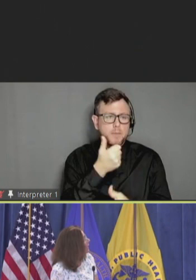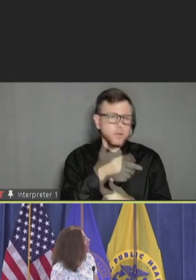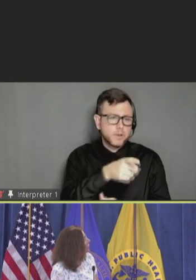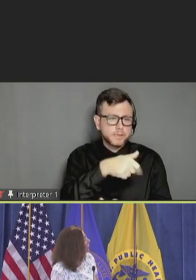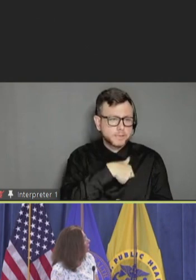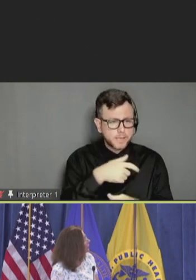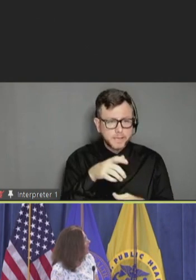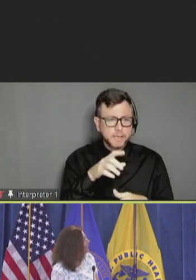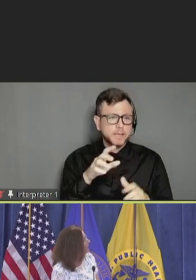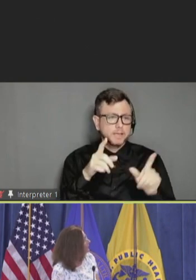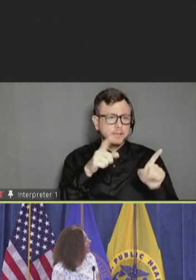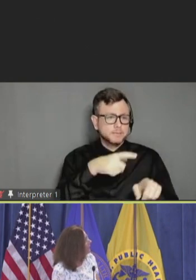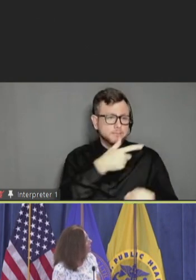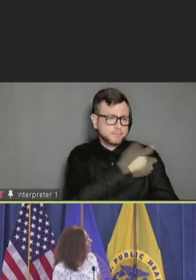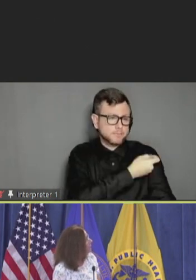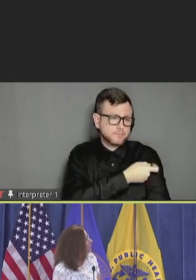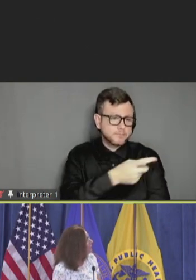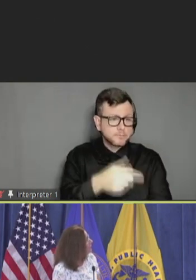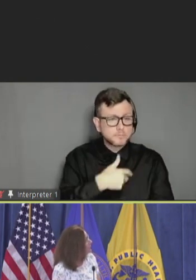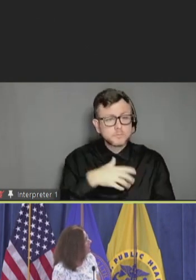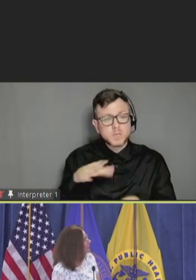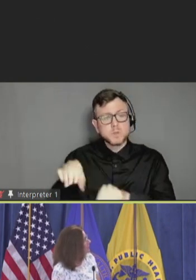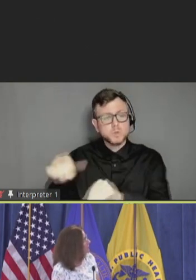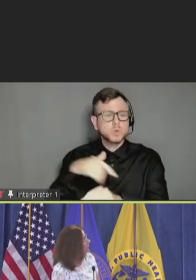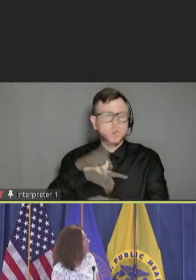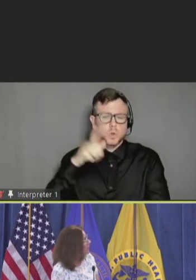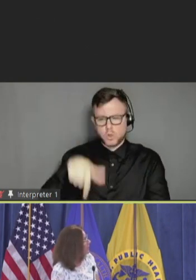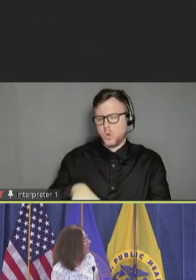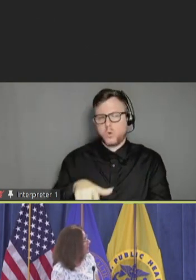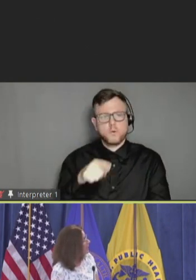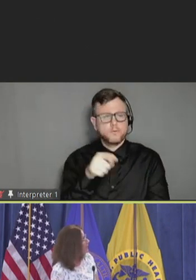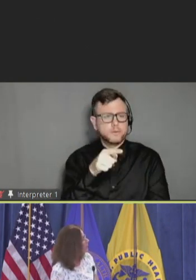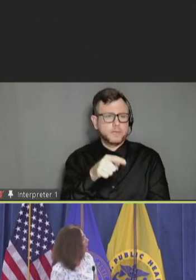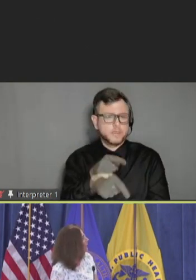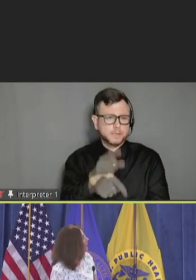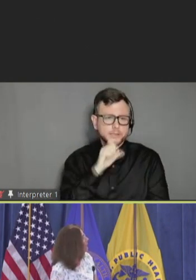Among children 5 to 11 years, there were no safety signals for any outcome in the 21 days